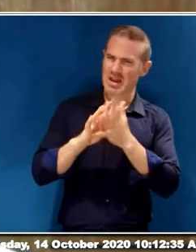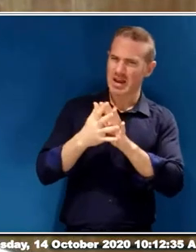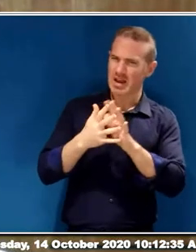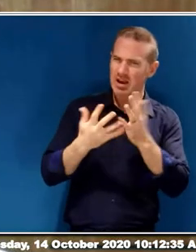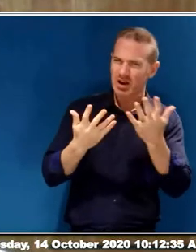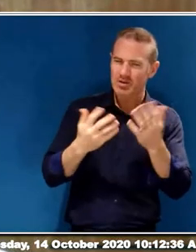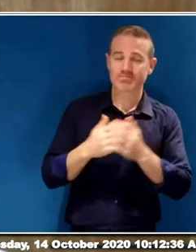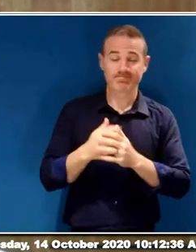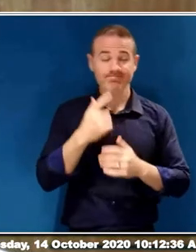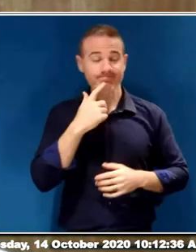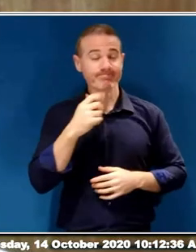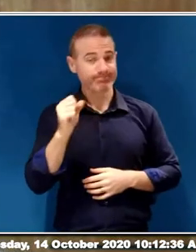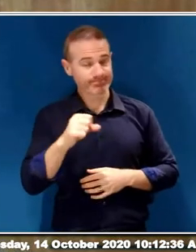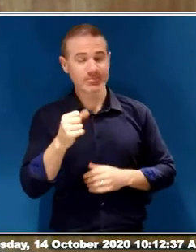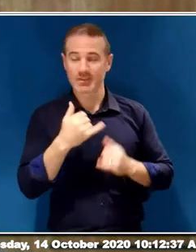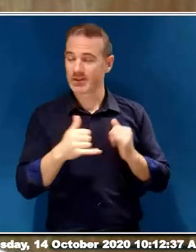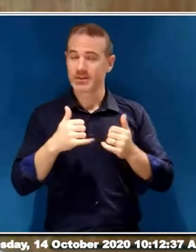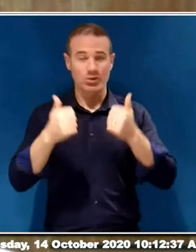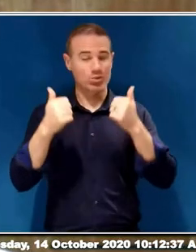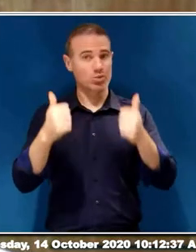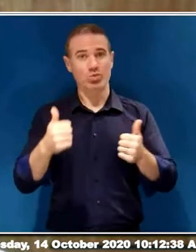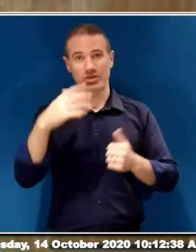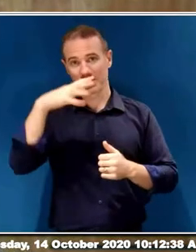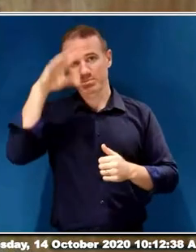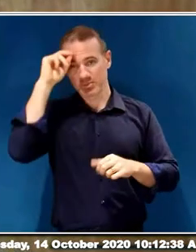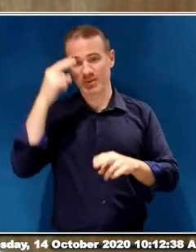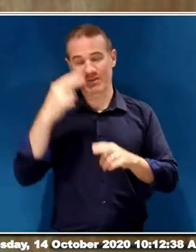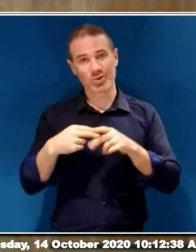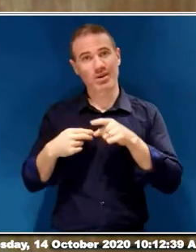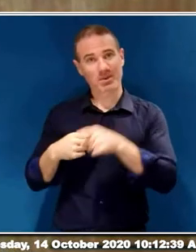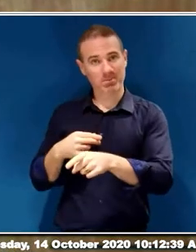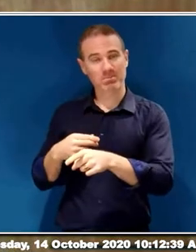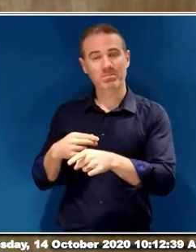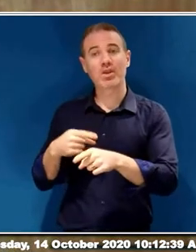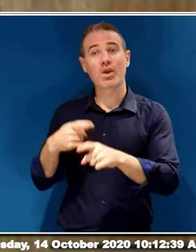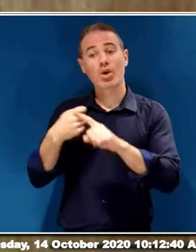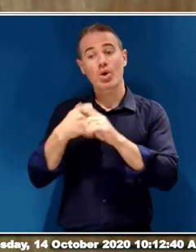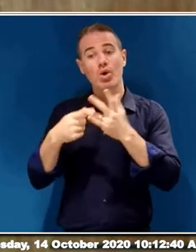Whilst Kobe was receiving the support that he needed the team that were